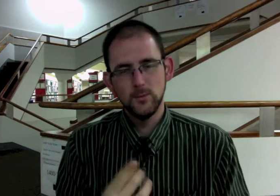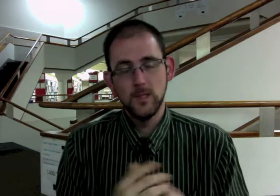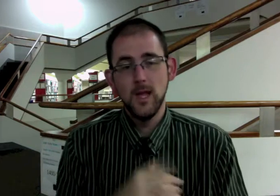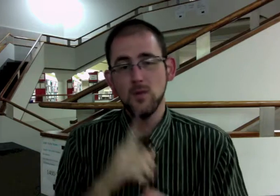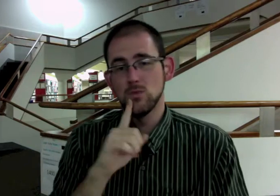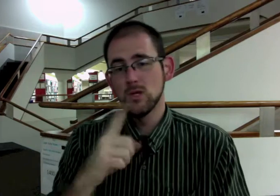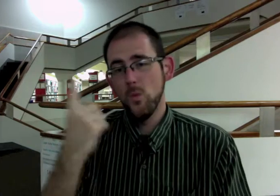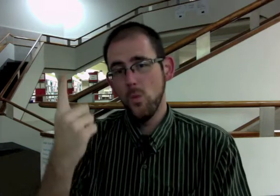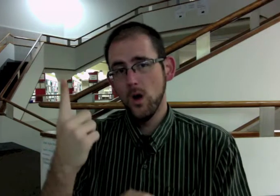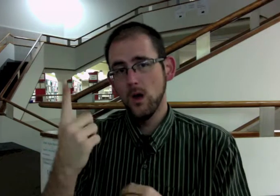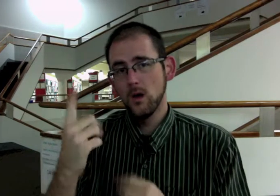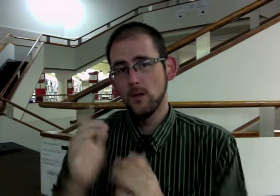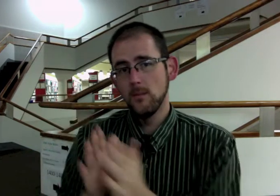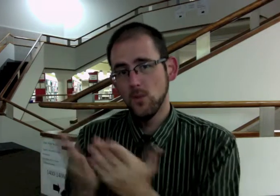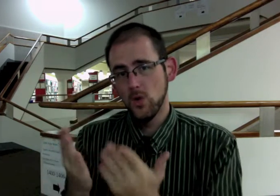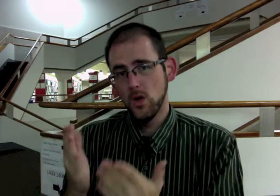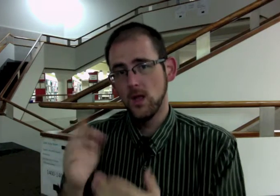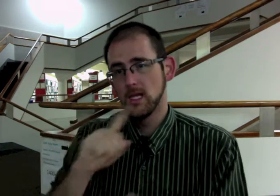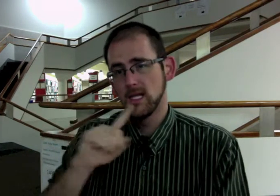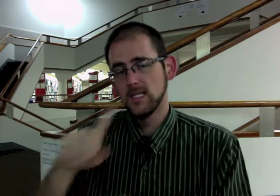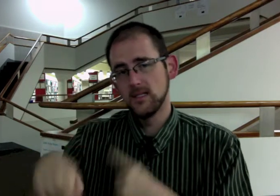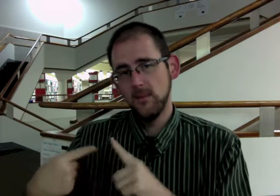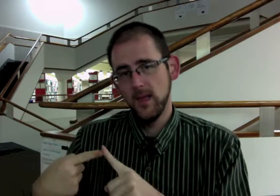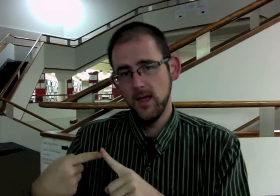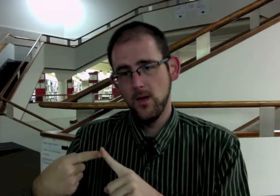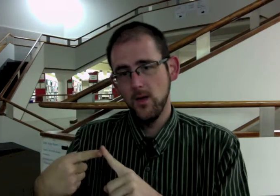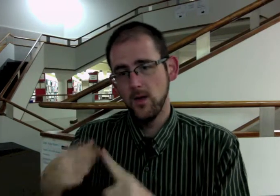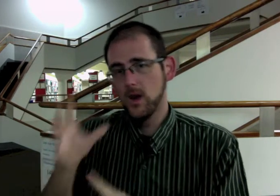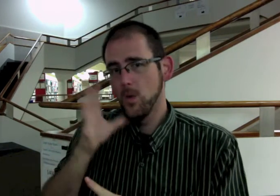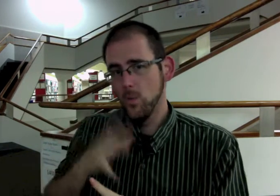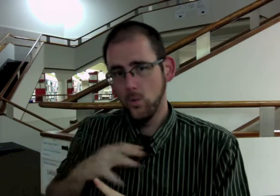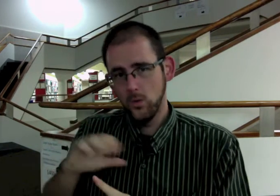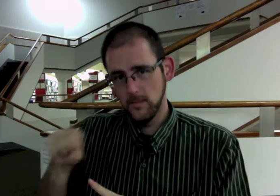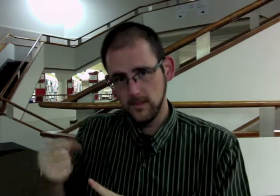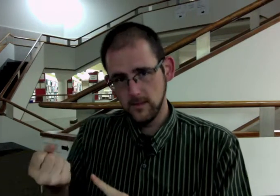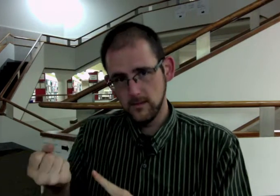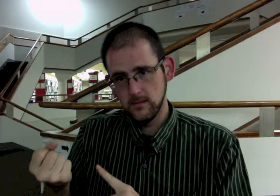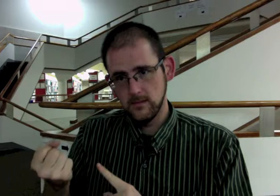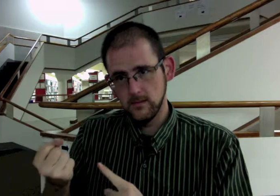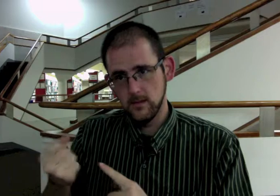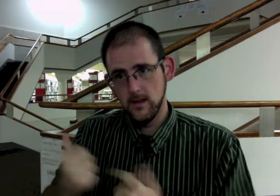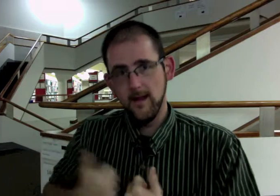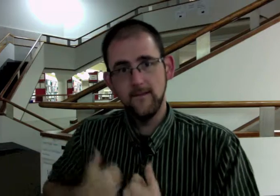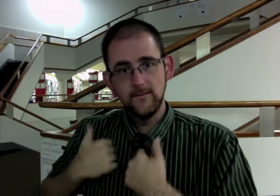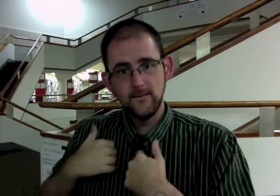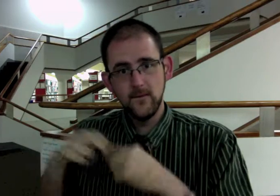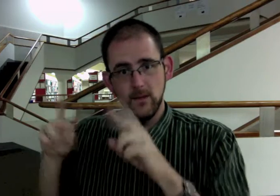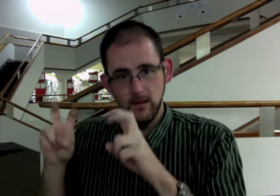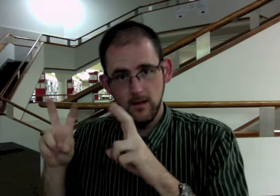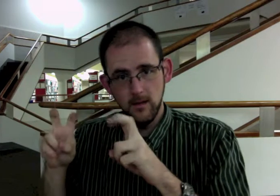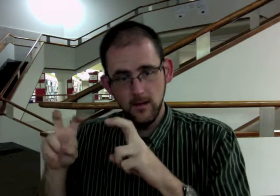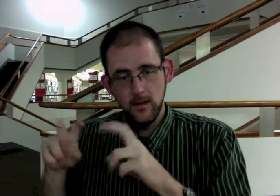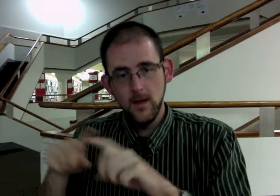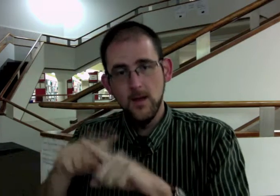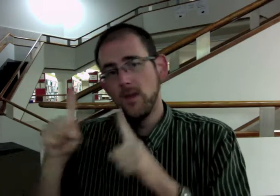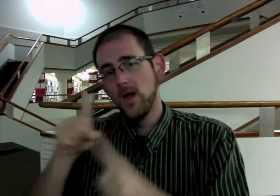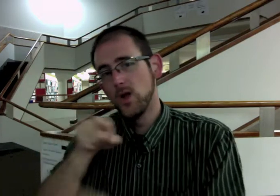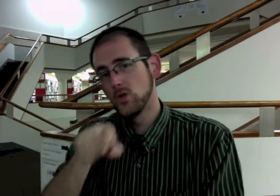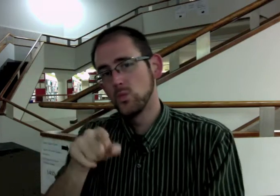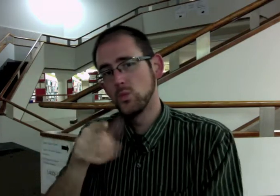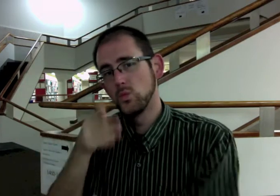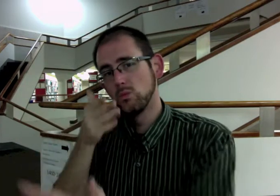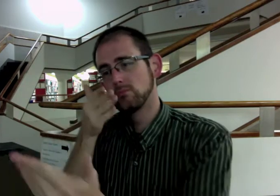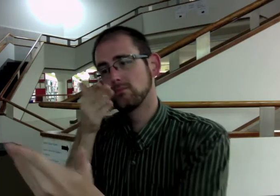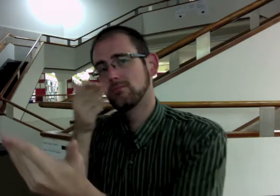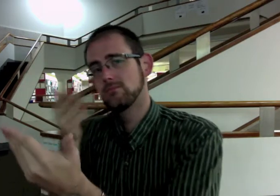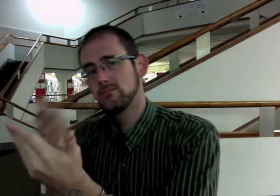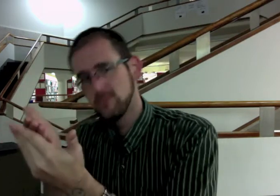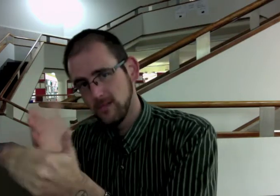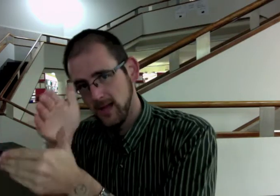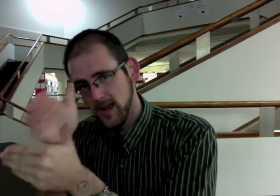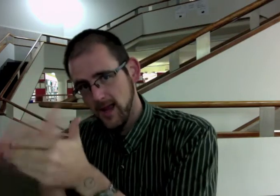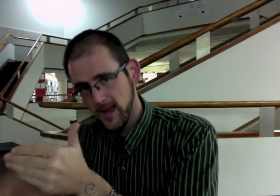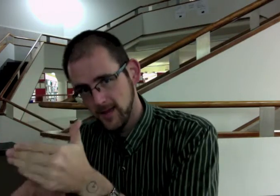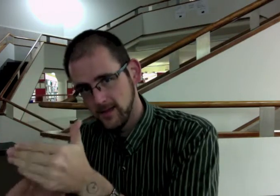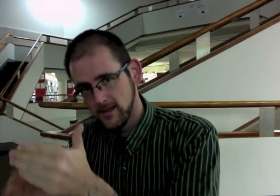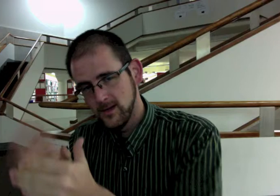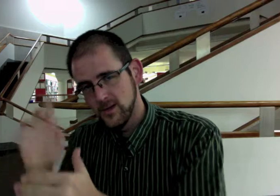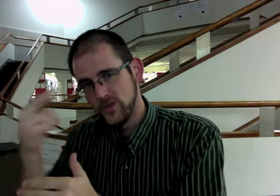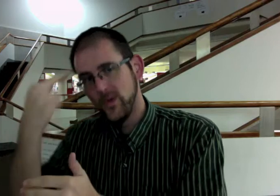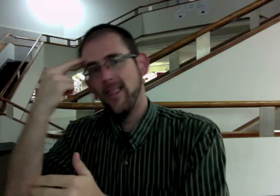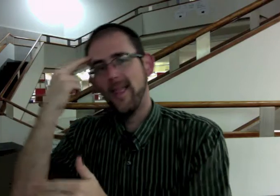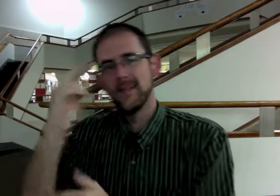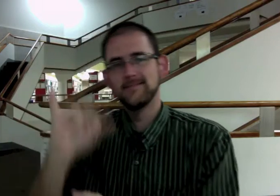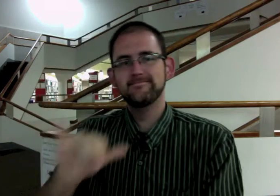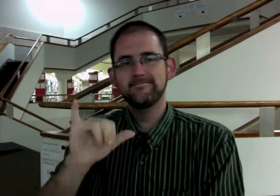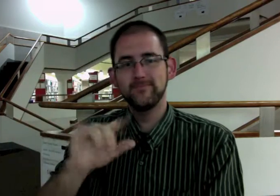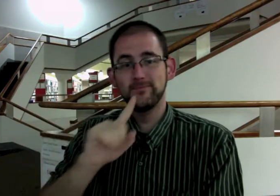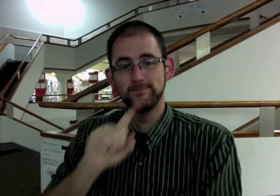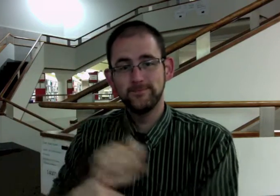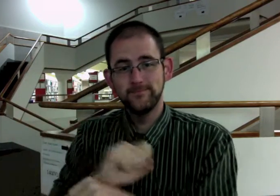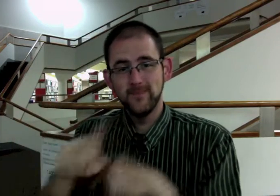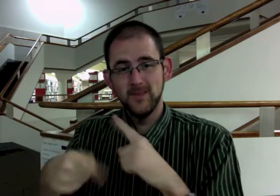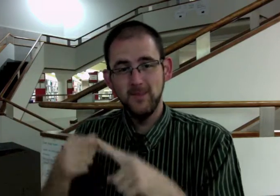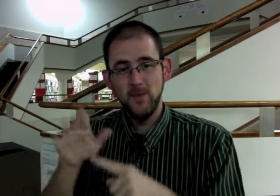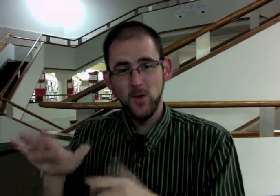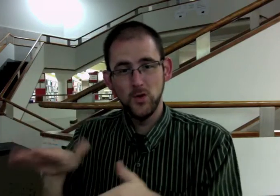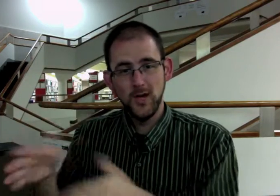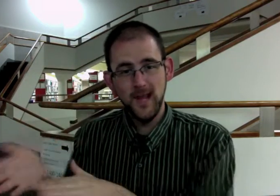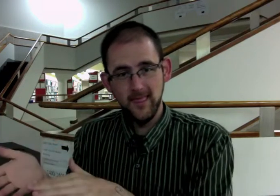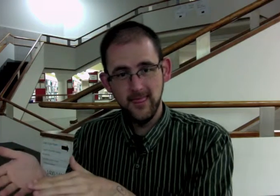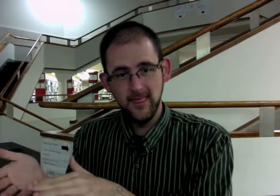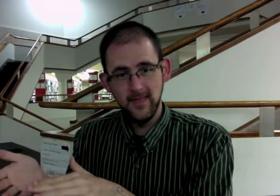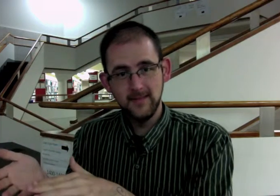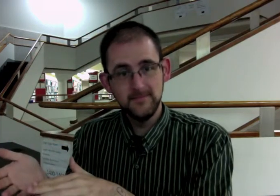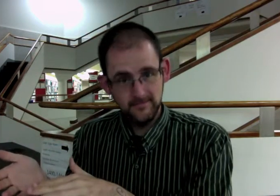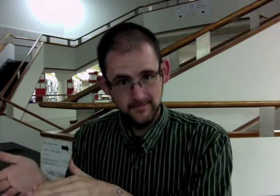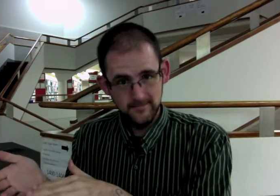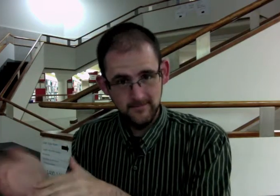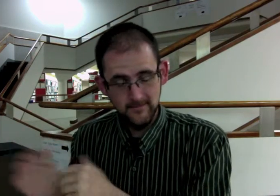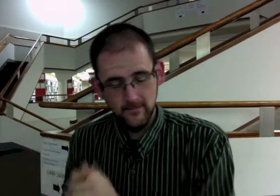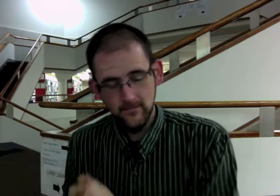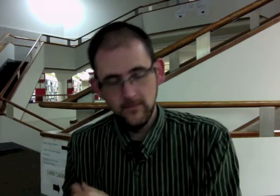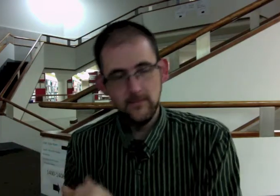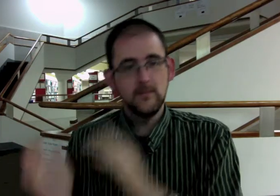One book is supposed to be about the life of a woman, but as you reach the end, you see it's really about her death.